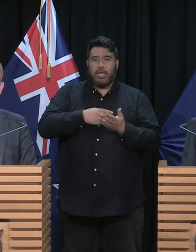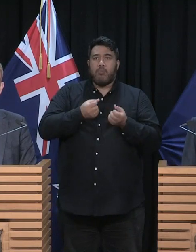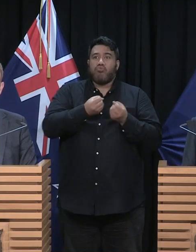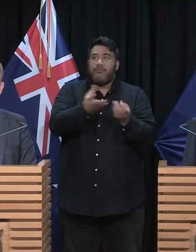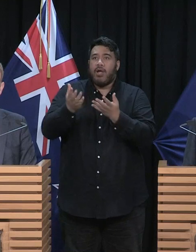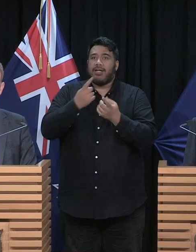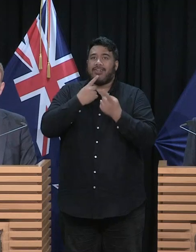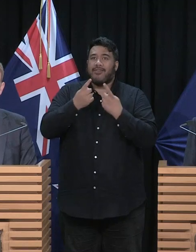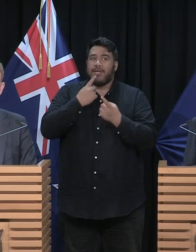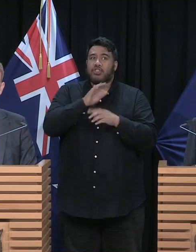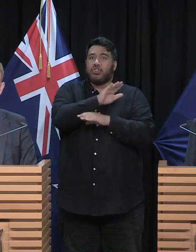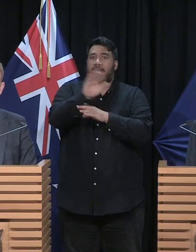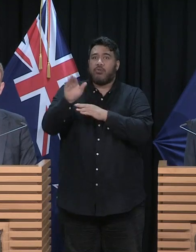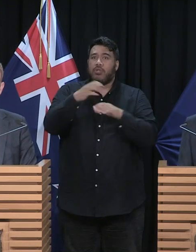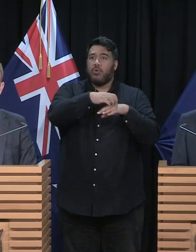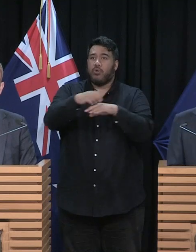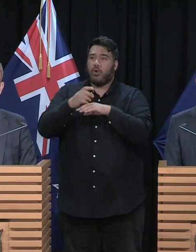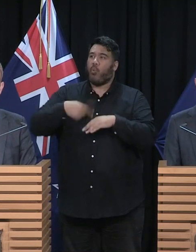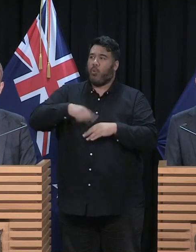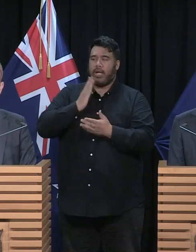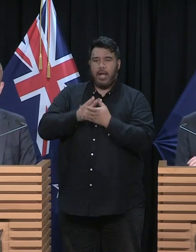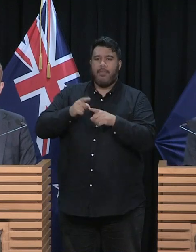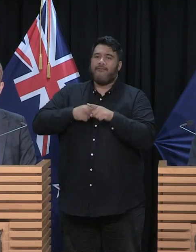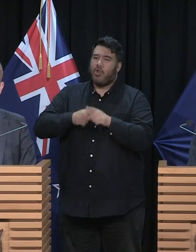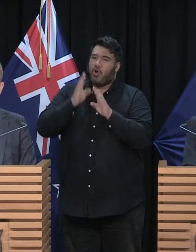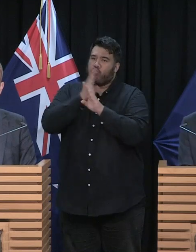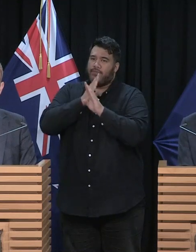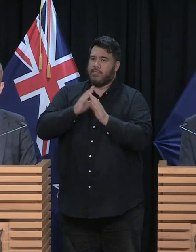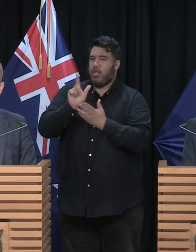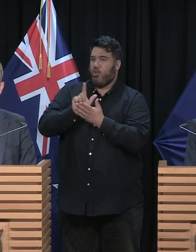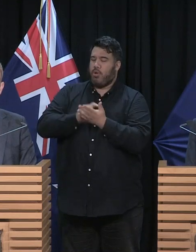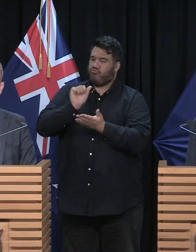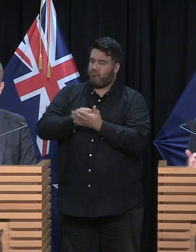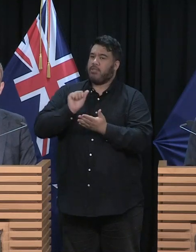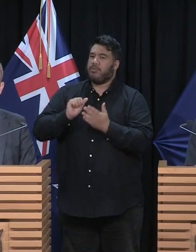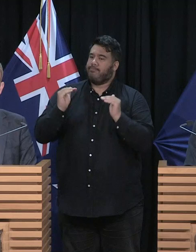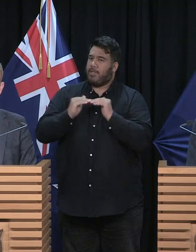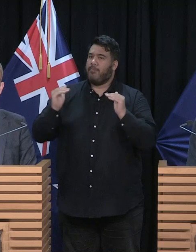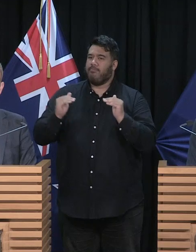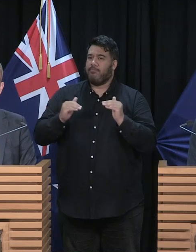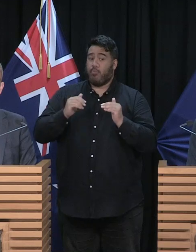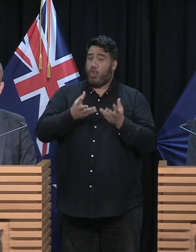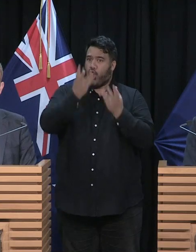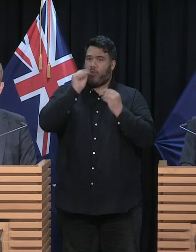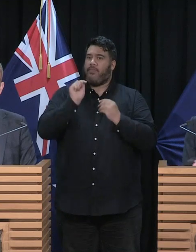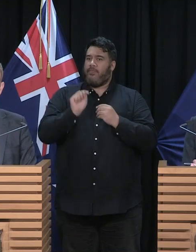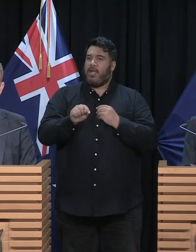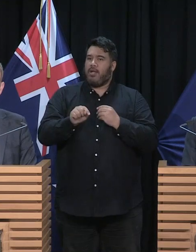review and odd toot make sure that the -- audit to make sure that the way we are providing information externally is